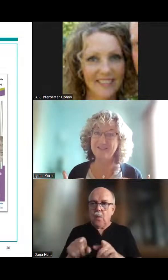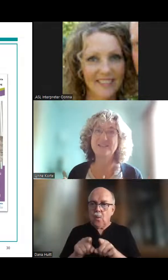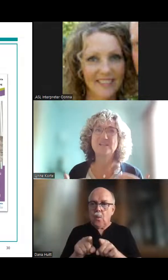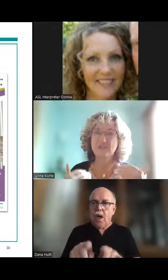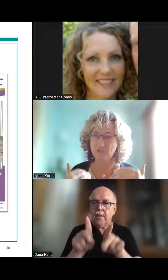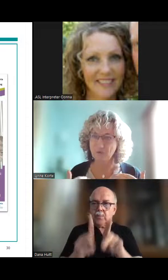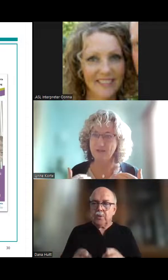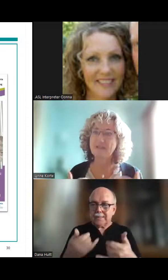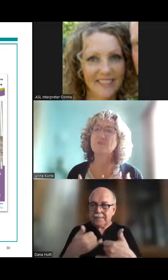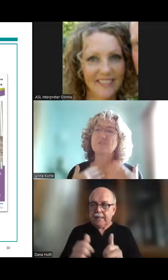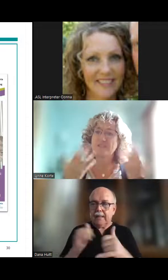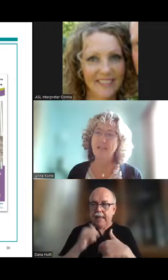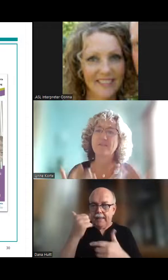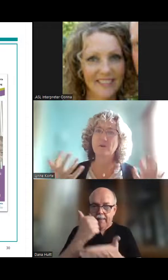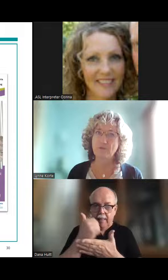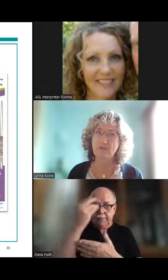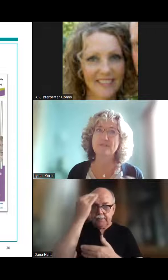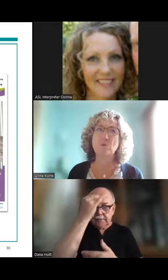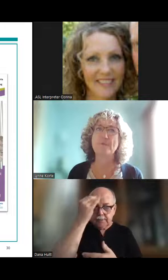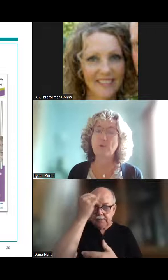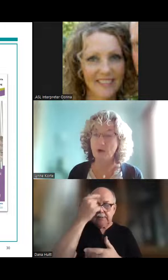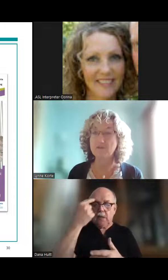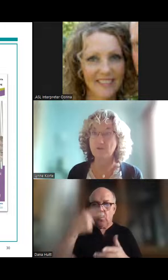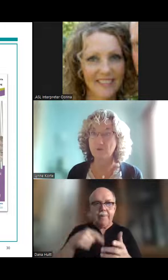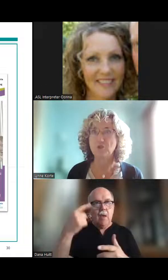. In order to be able to use your WA Cares benefit, you must need help are activity